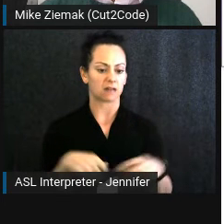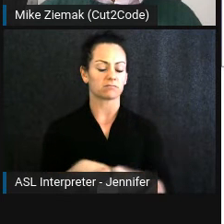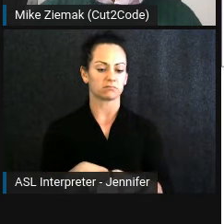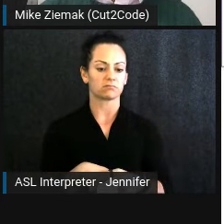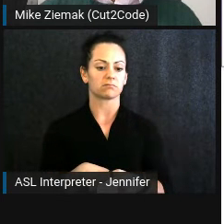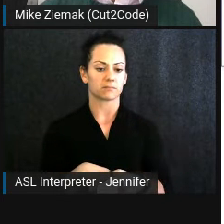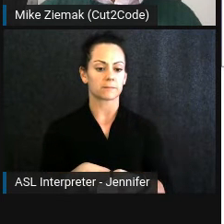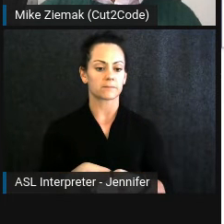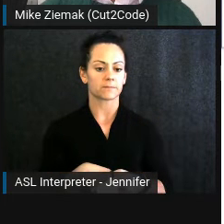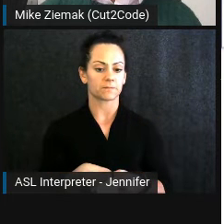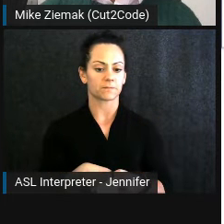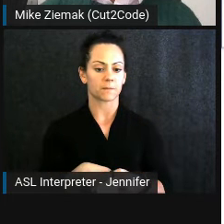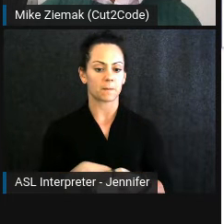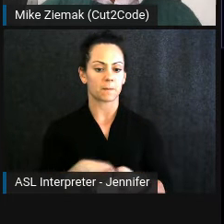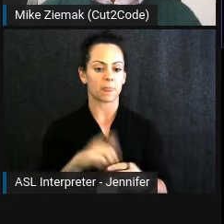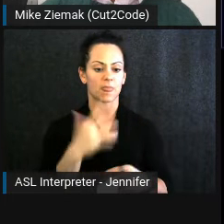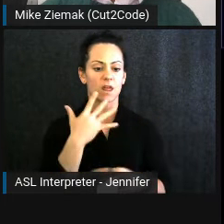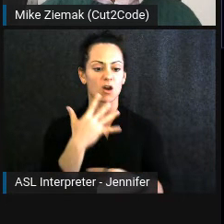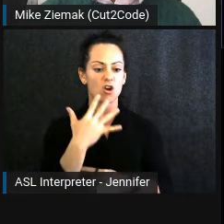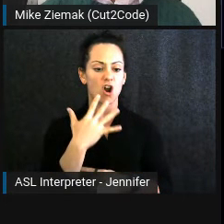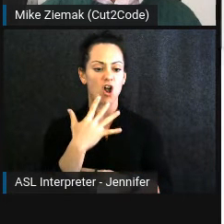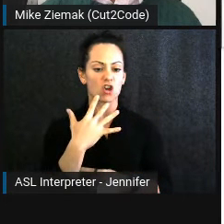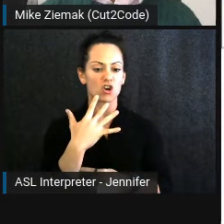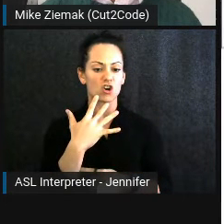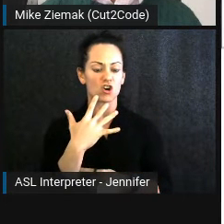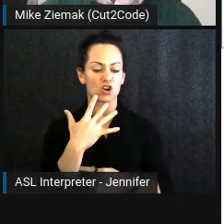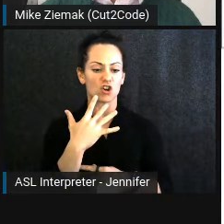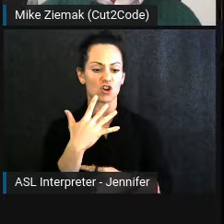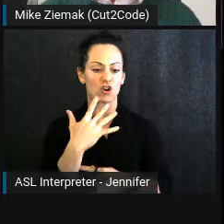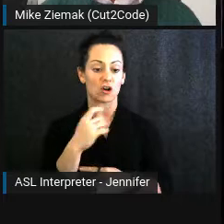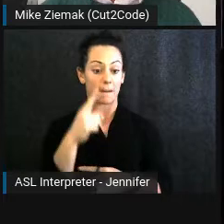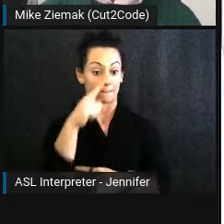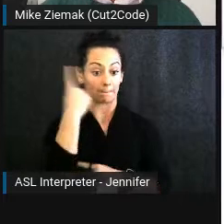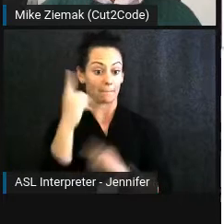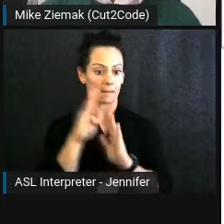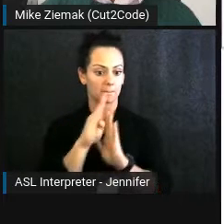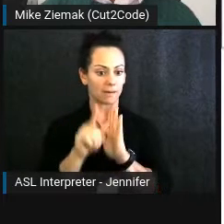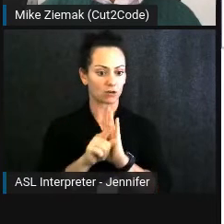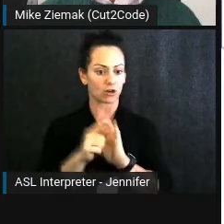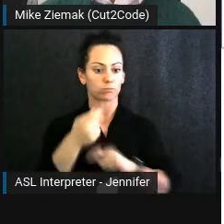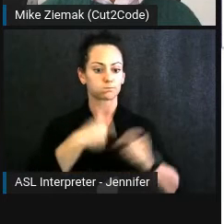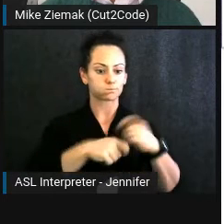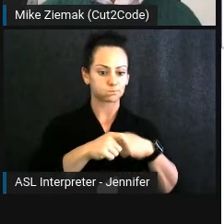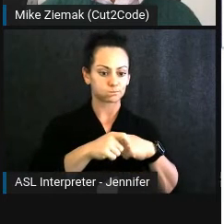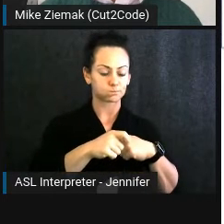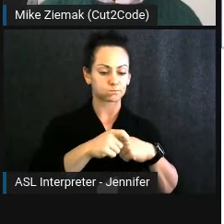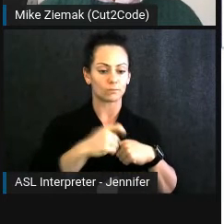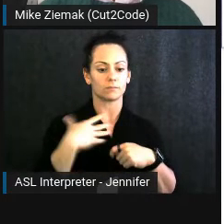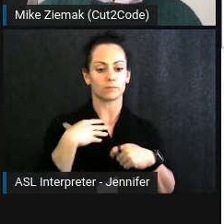Grayscale, high contrast comes in handy. Negative contrast comes in handy.